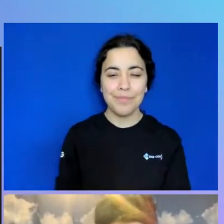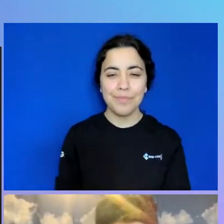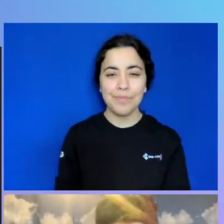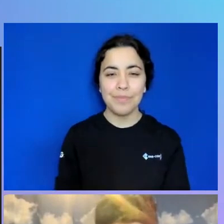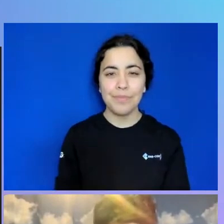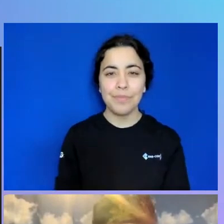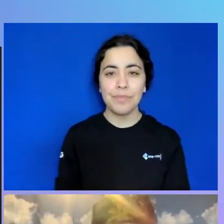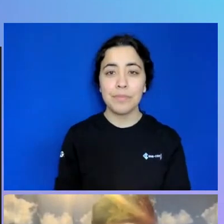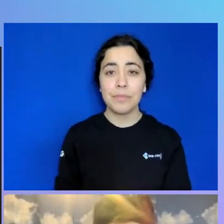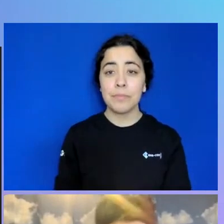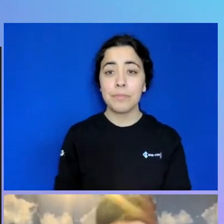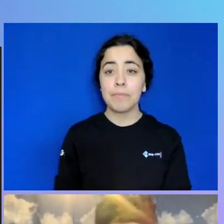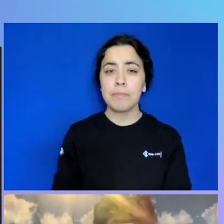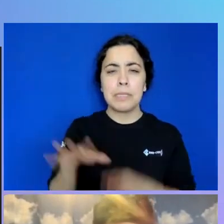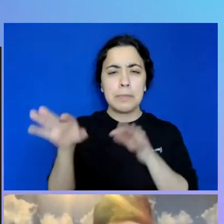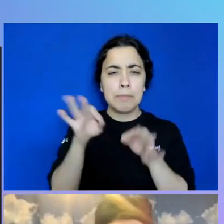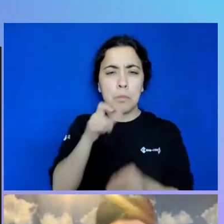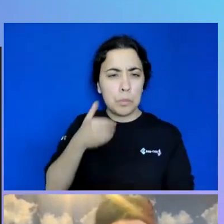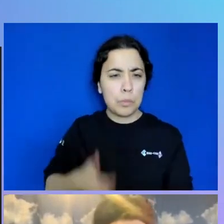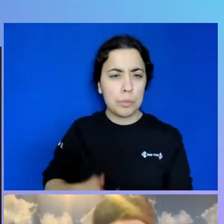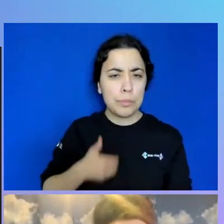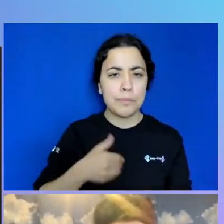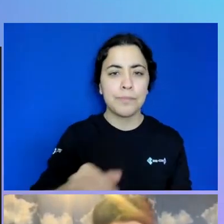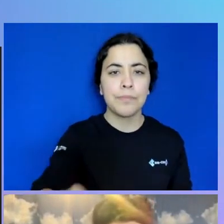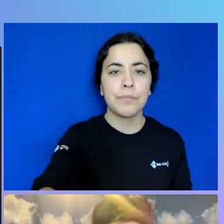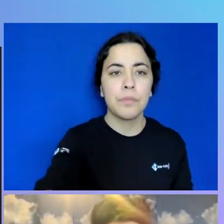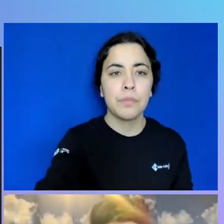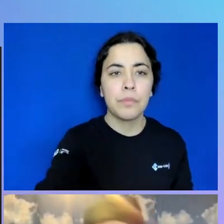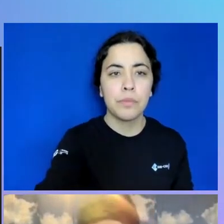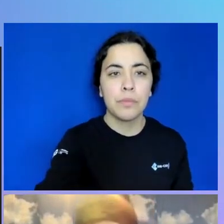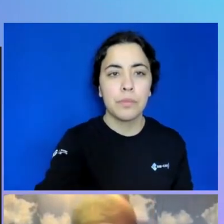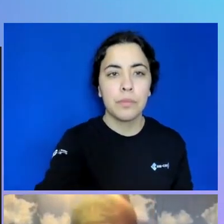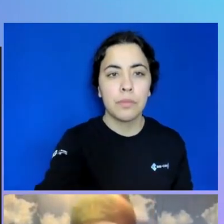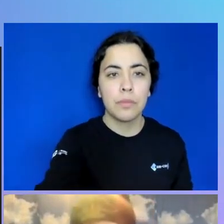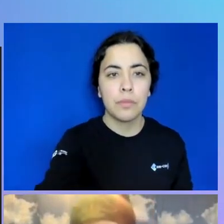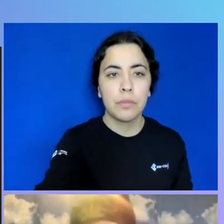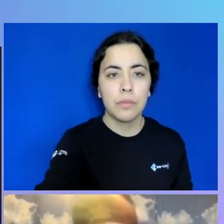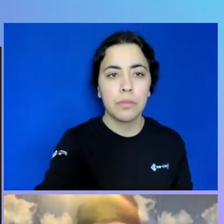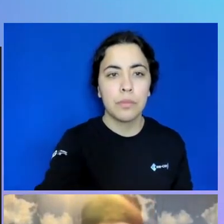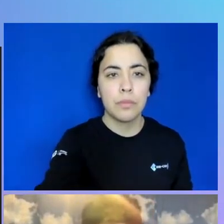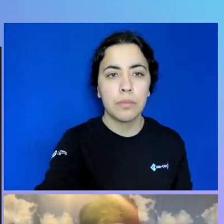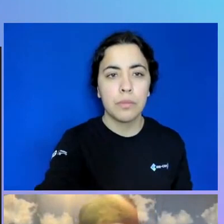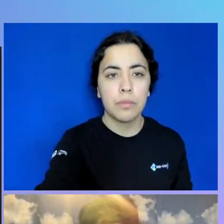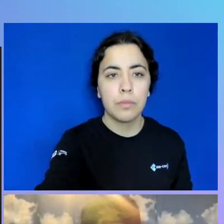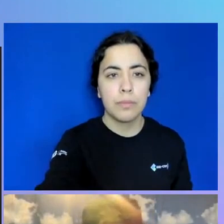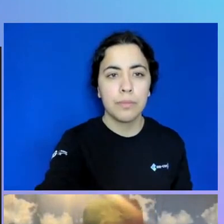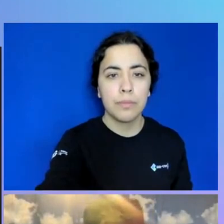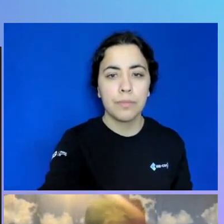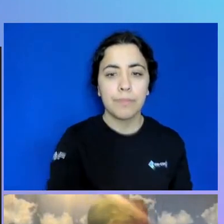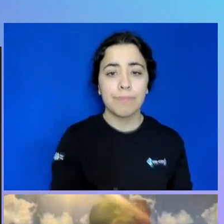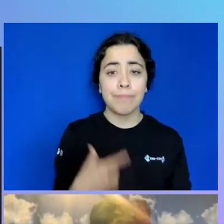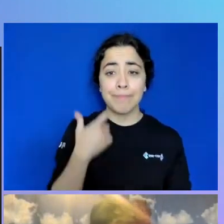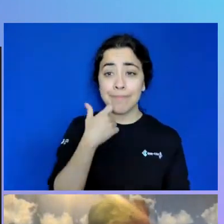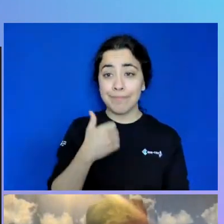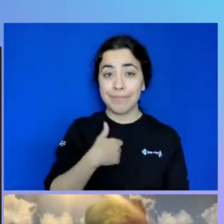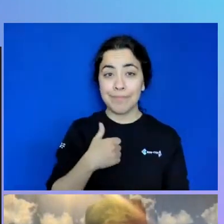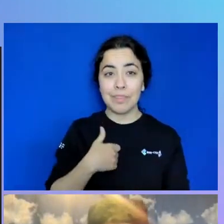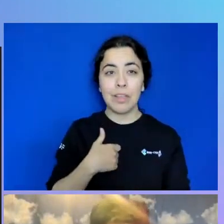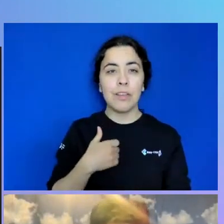bit about myself. If, uh, I, uh, been most recently a senior